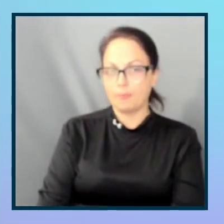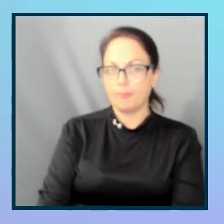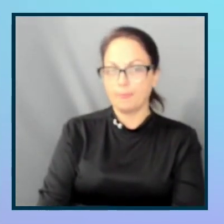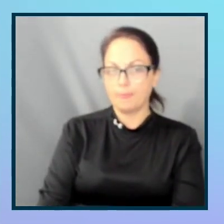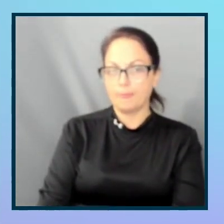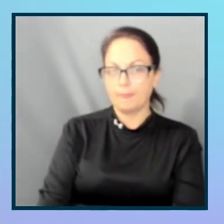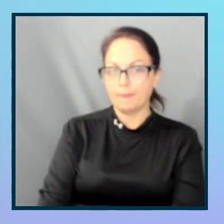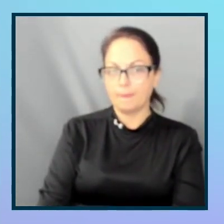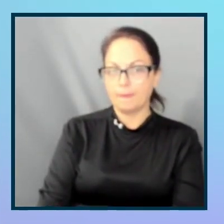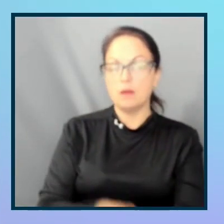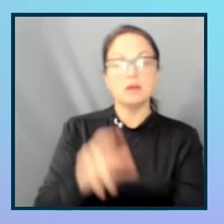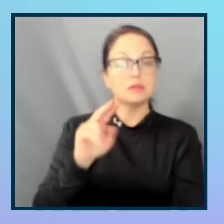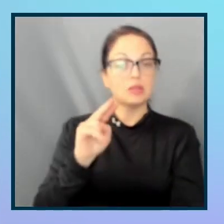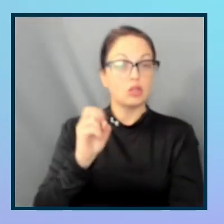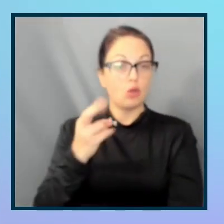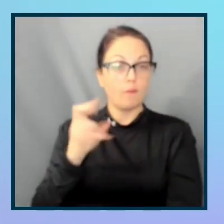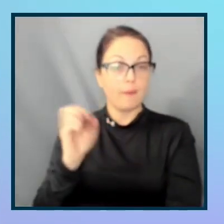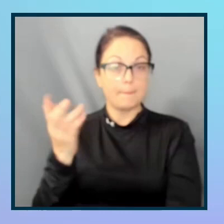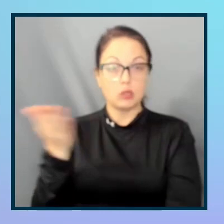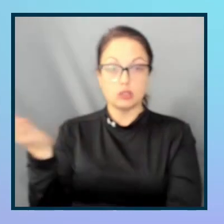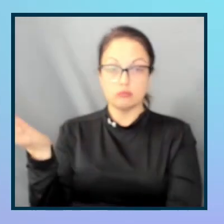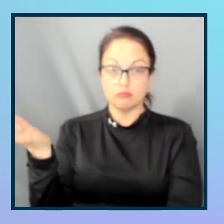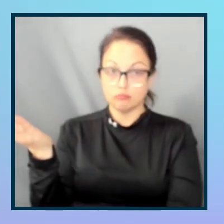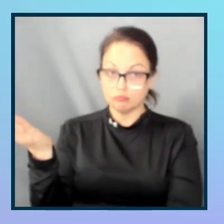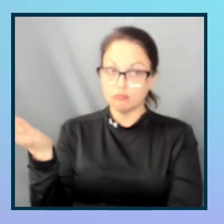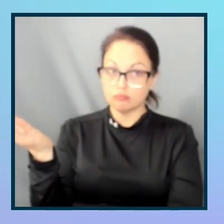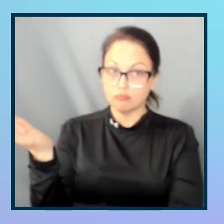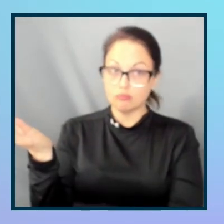And November, your hand was raised next. Let's go over to you.